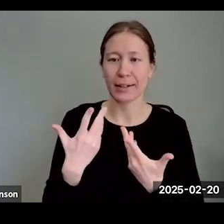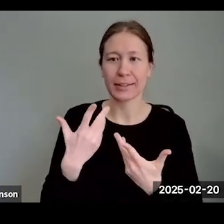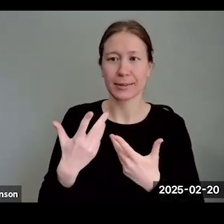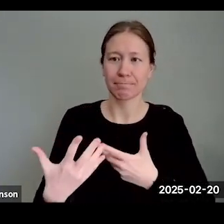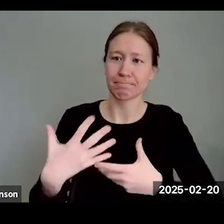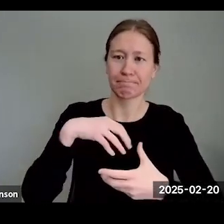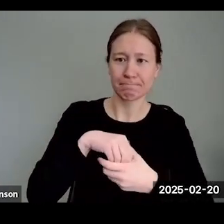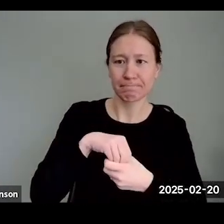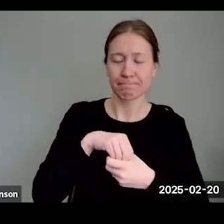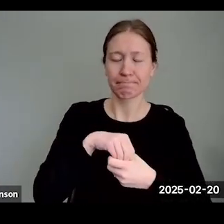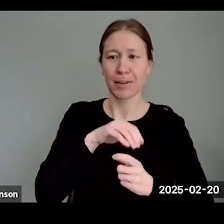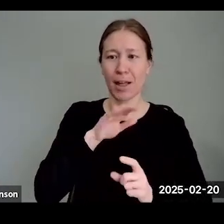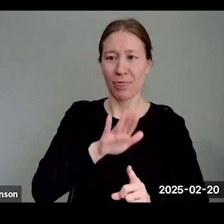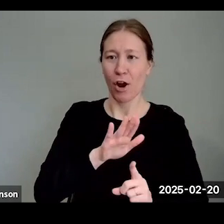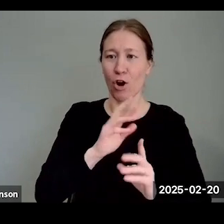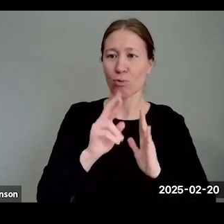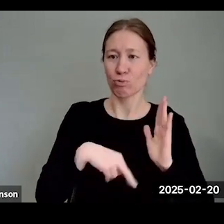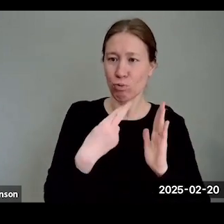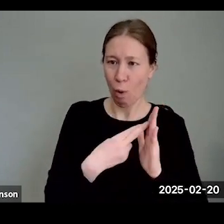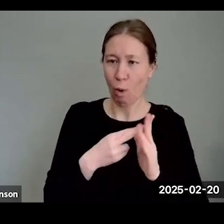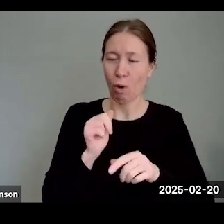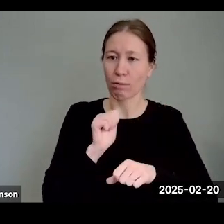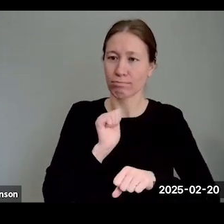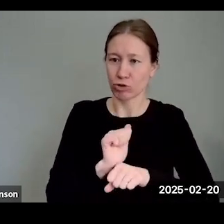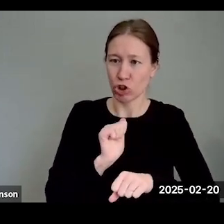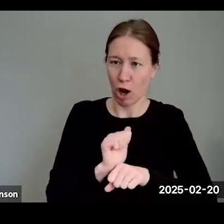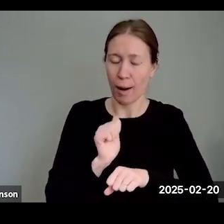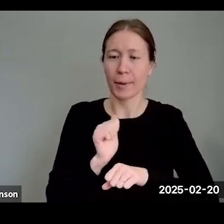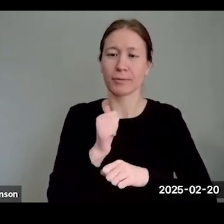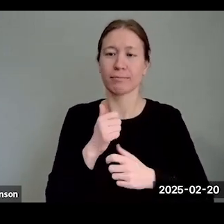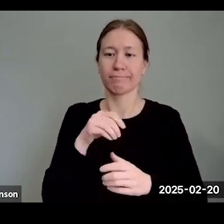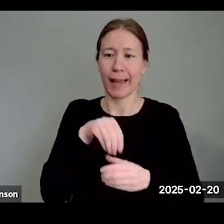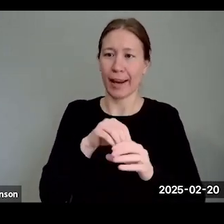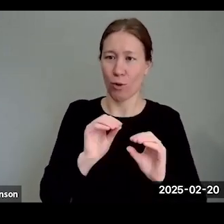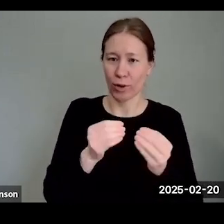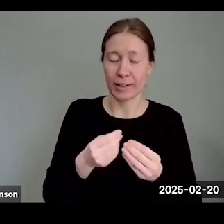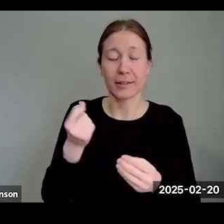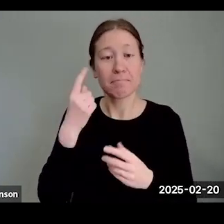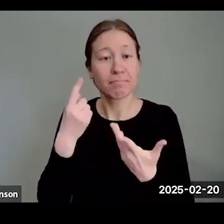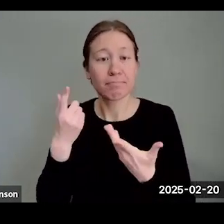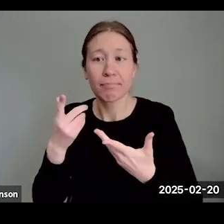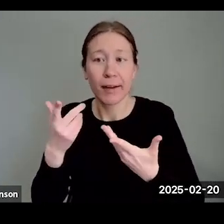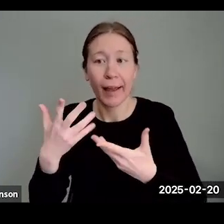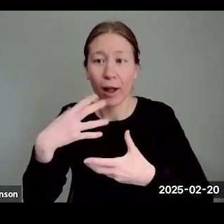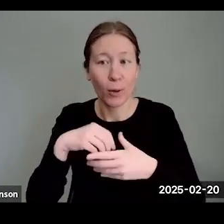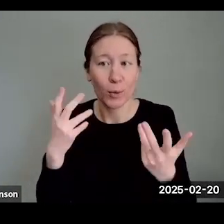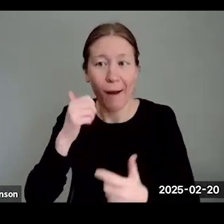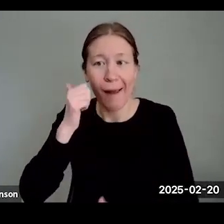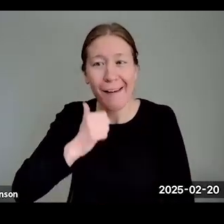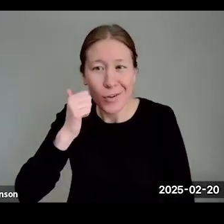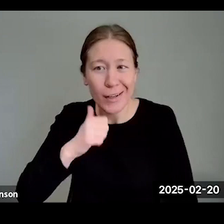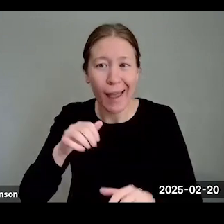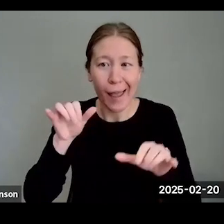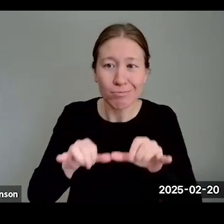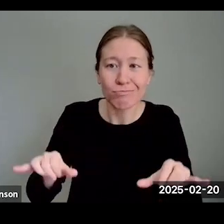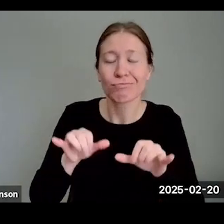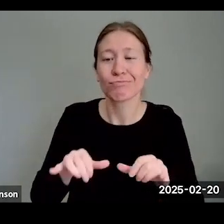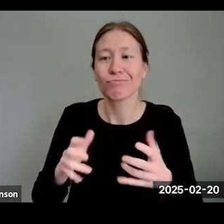responsibilities within the organization. So these functions include our daily duties, as well as the occasional project